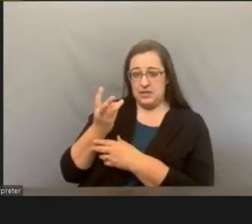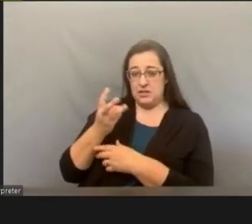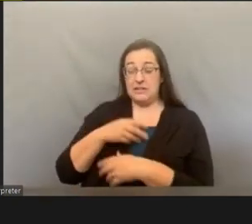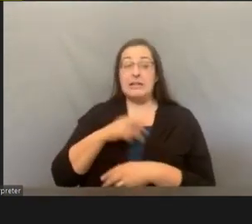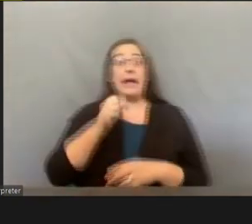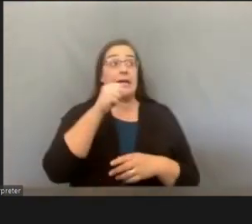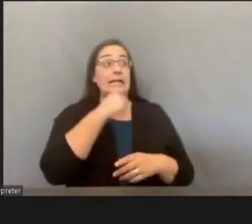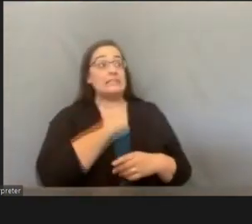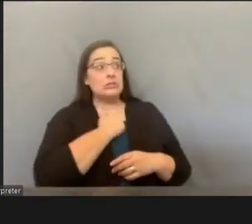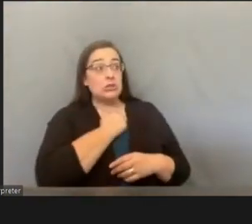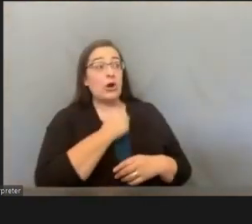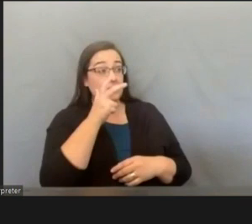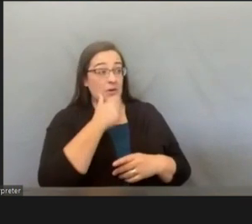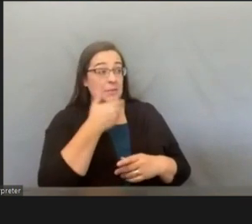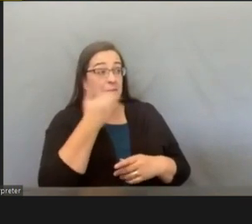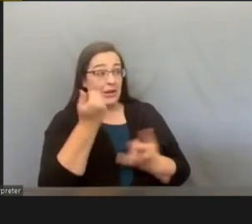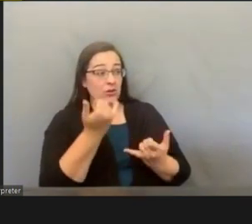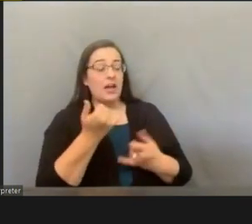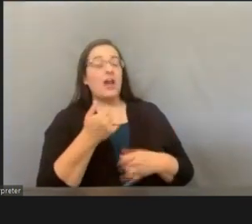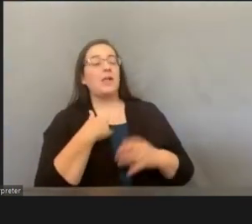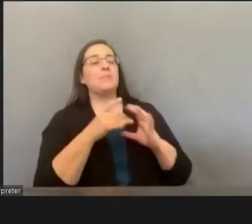QUESTION IS A LITTLE BLURRY WAS